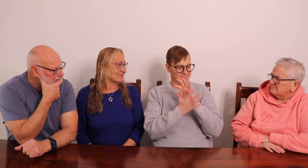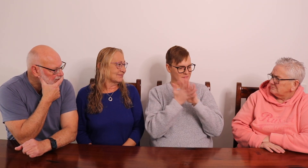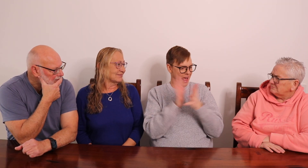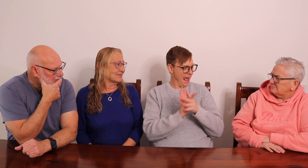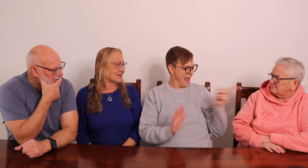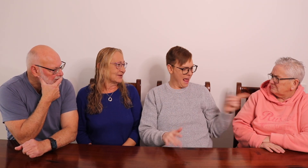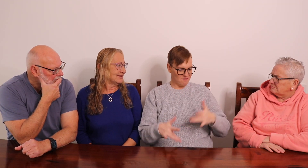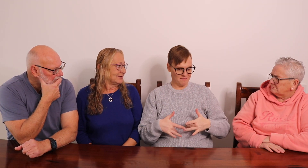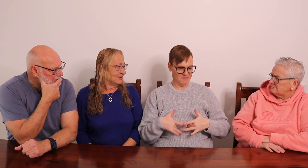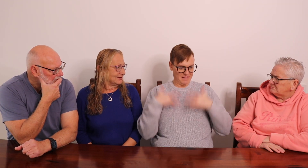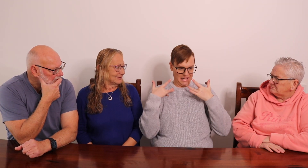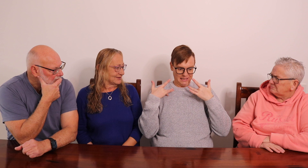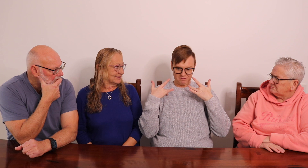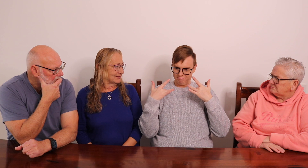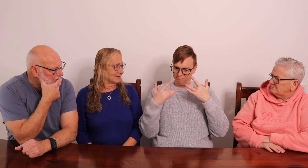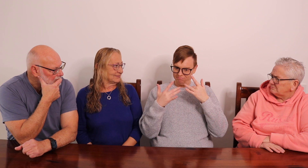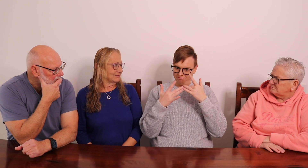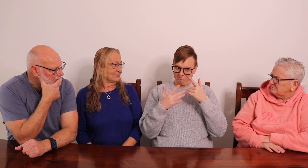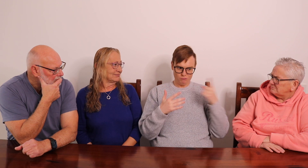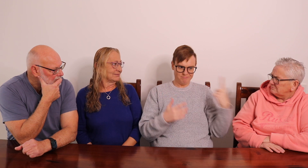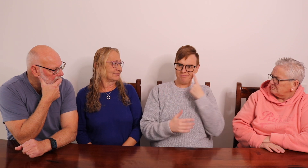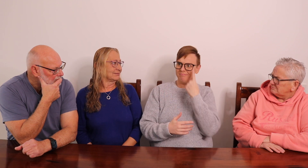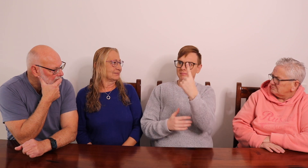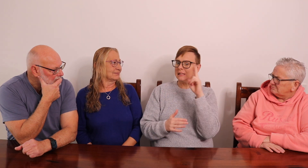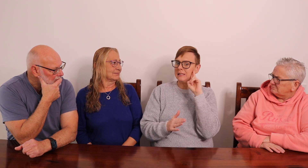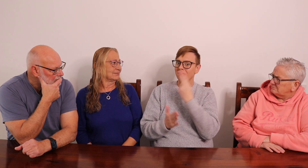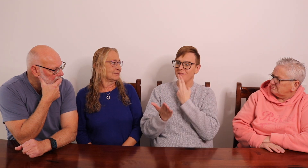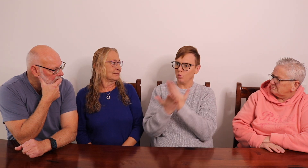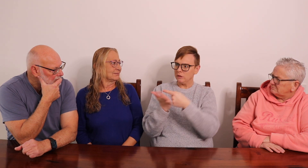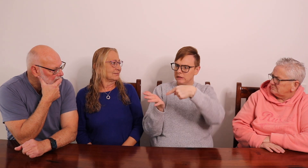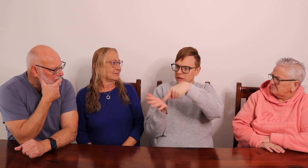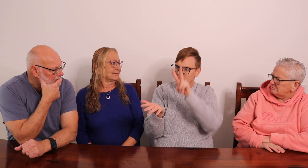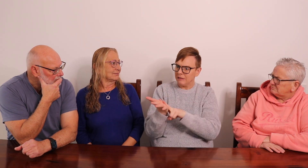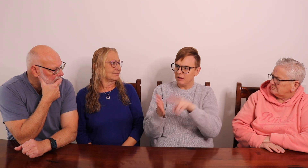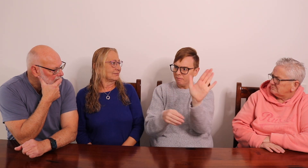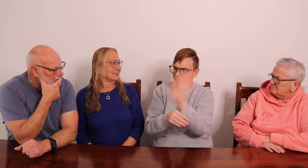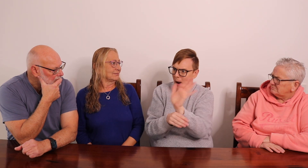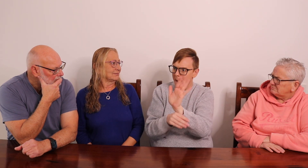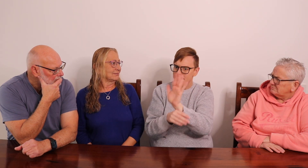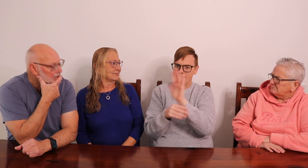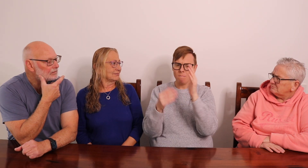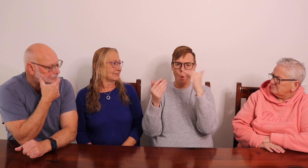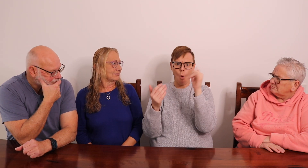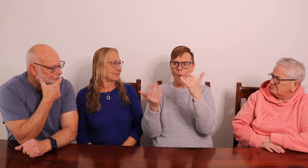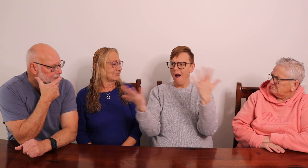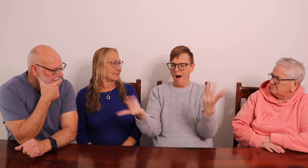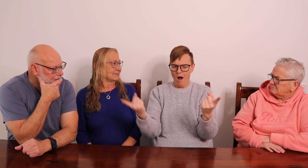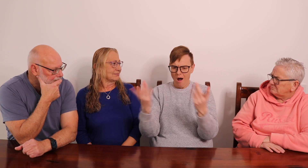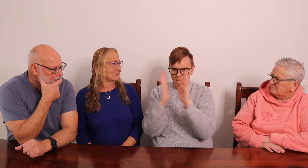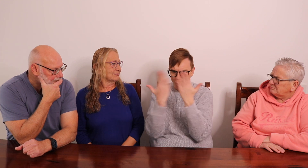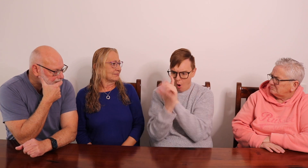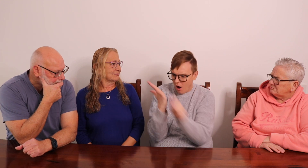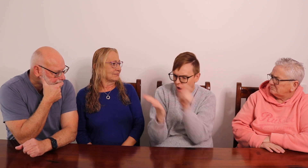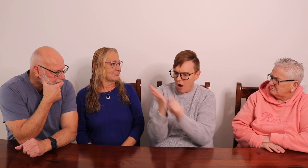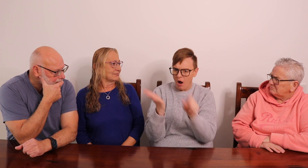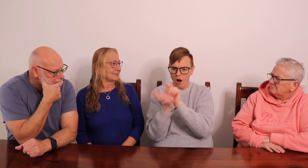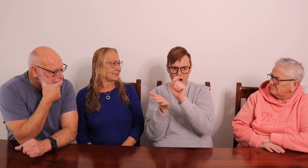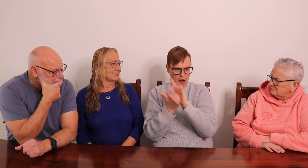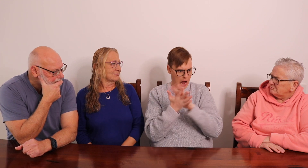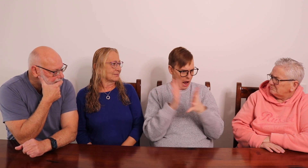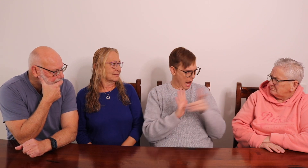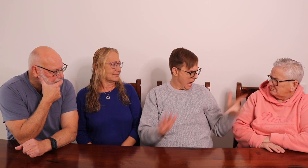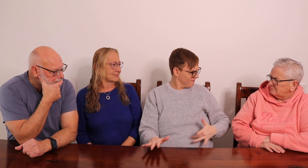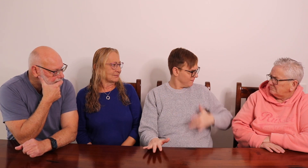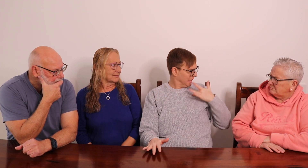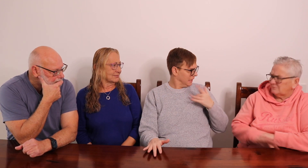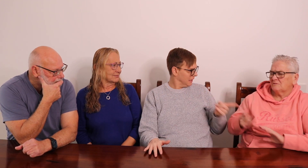How do you feel about seeing deaf characters on TV and Film, deaf author. How do you feel about it?